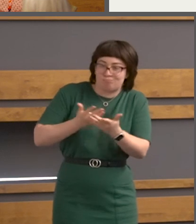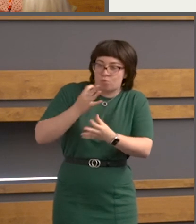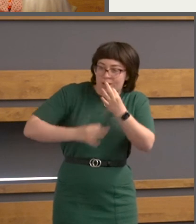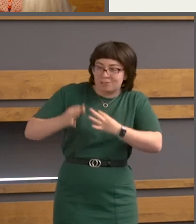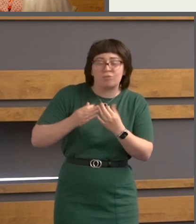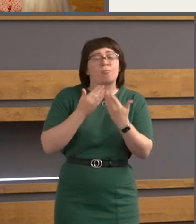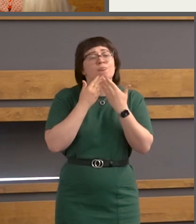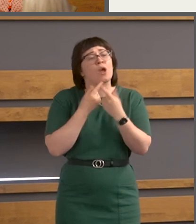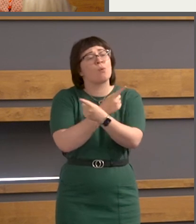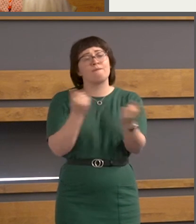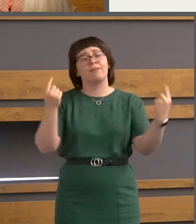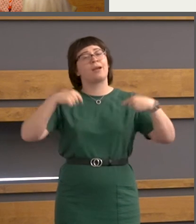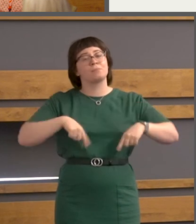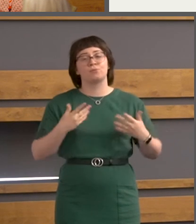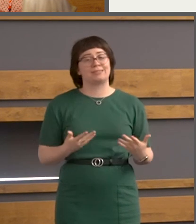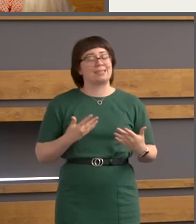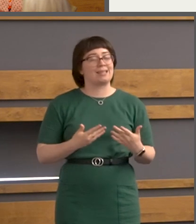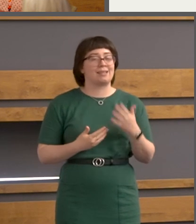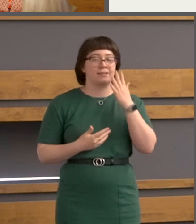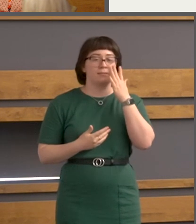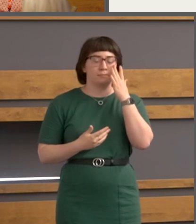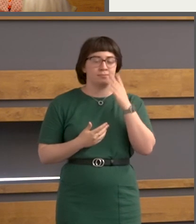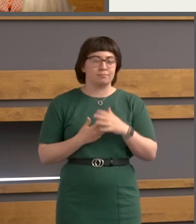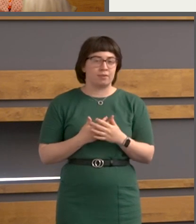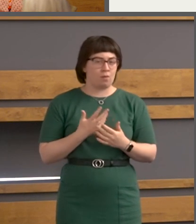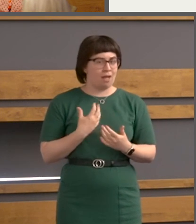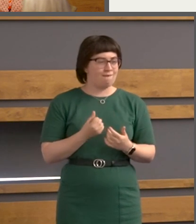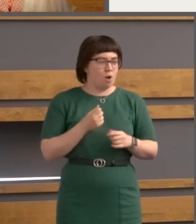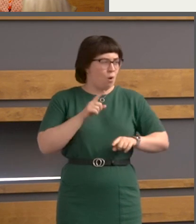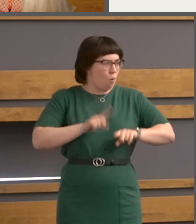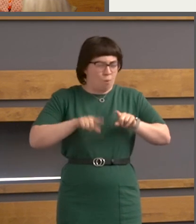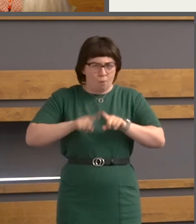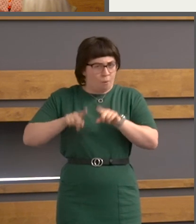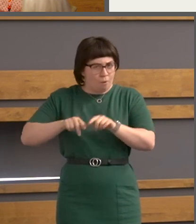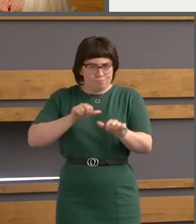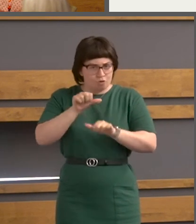Thank you all so much for coming along today. We've got a really diverse program at V&A Dundee.